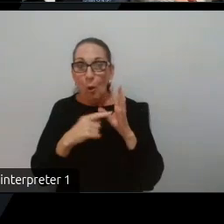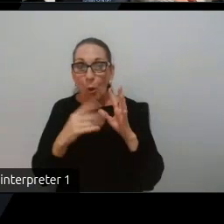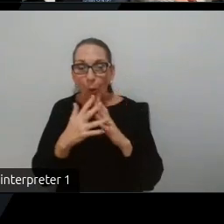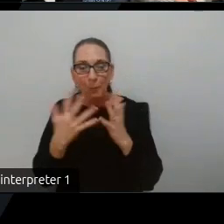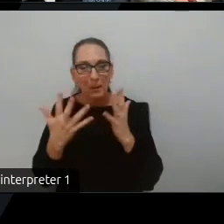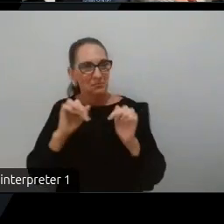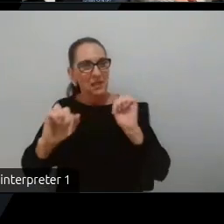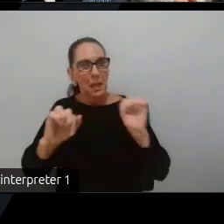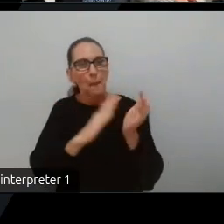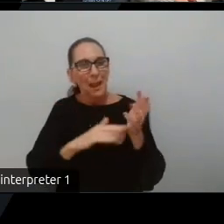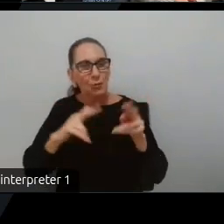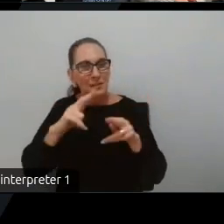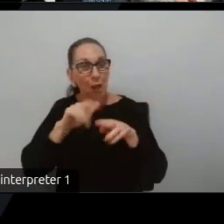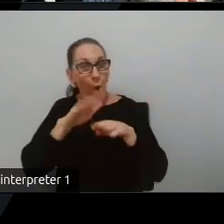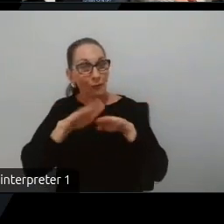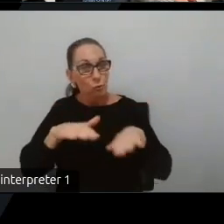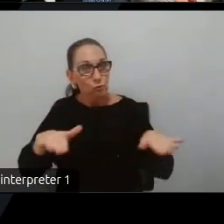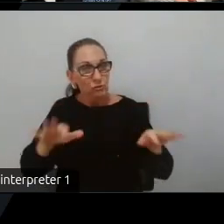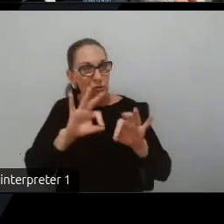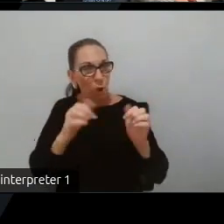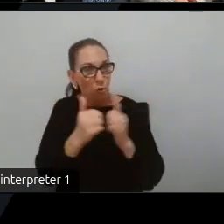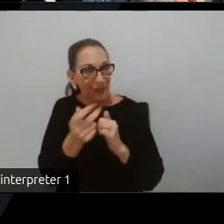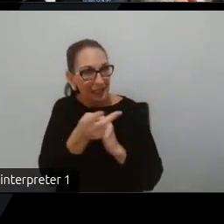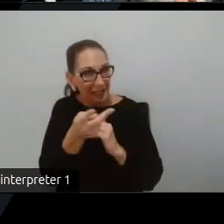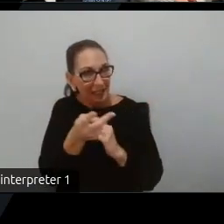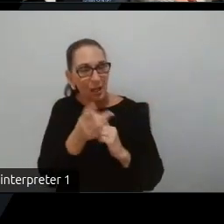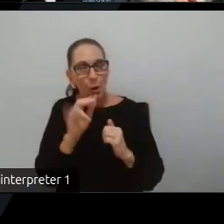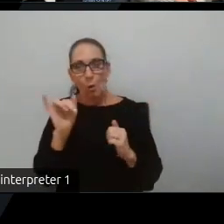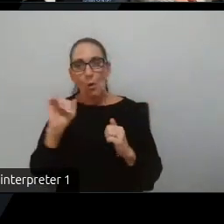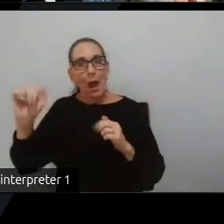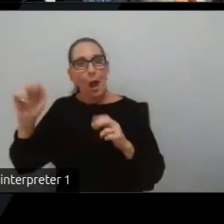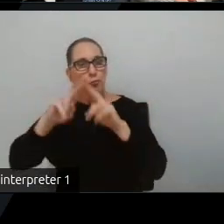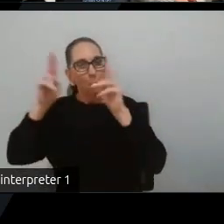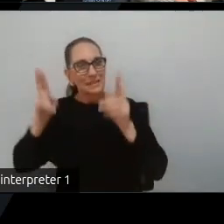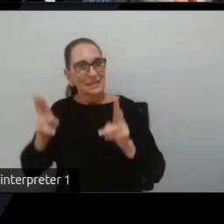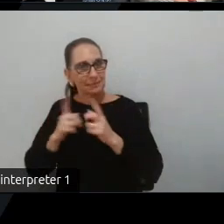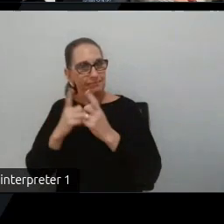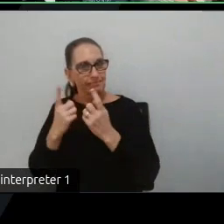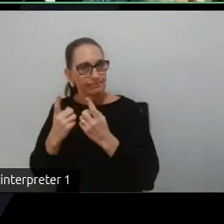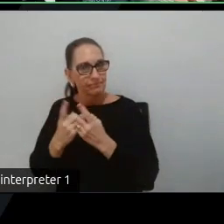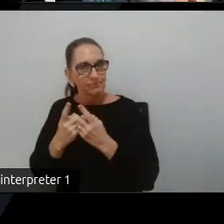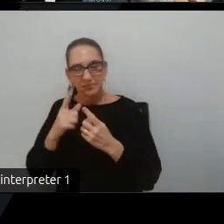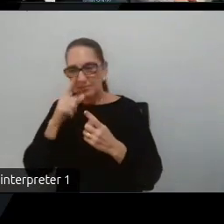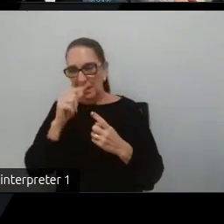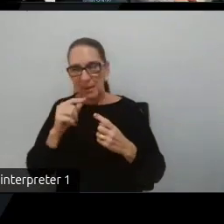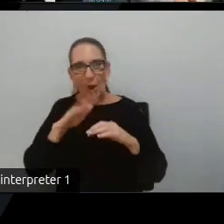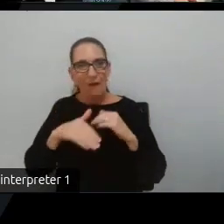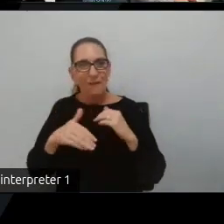about children or we're talking about property matters which can be about separating a party's